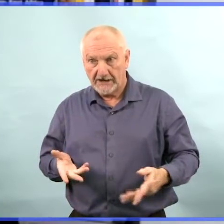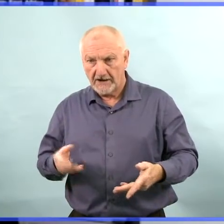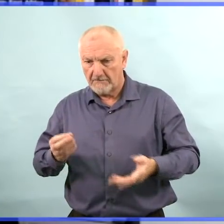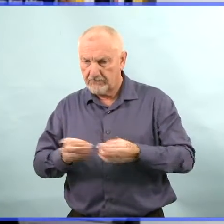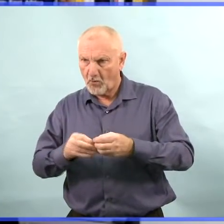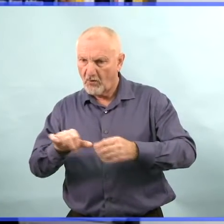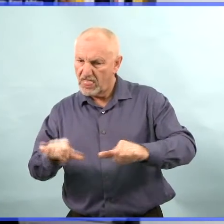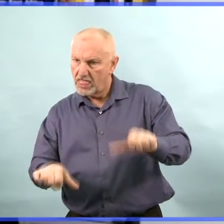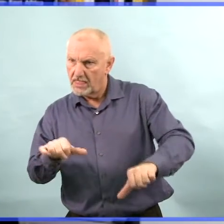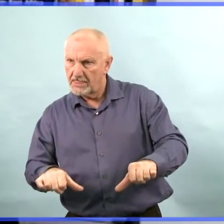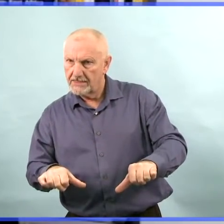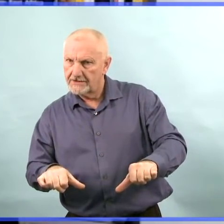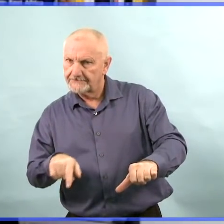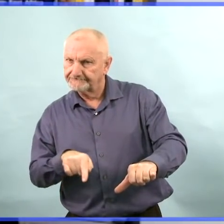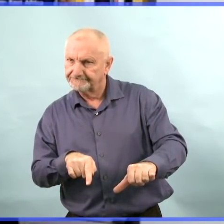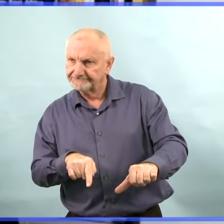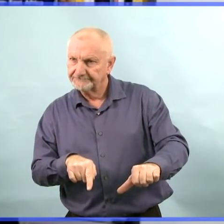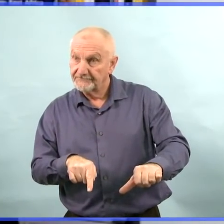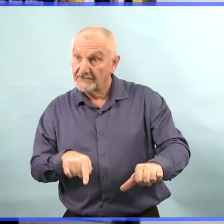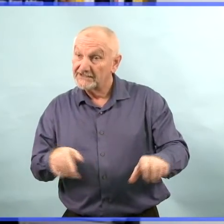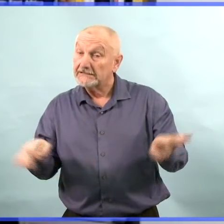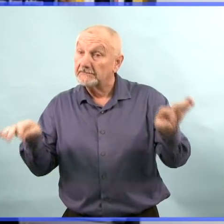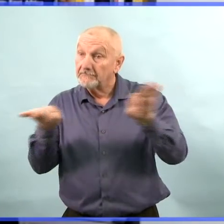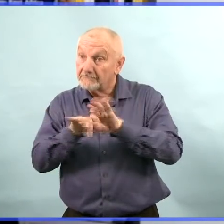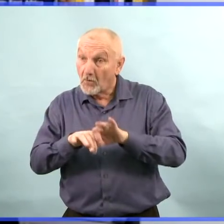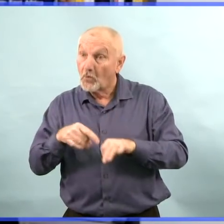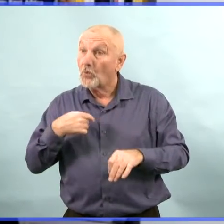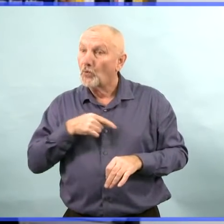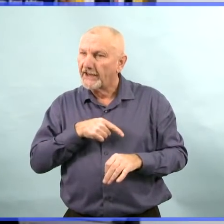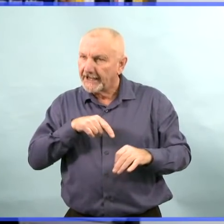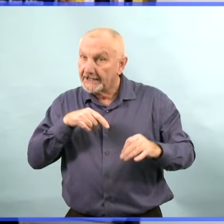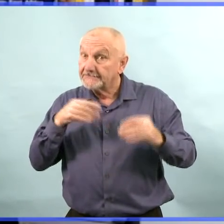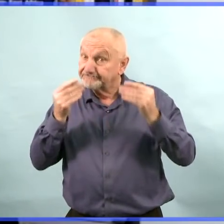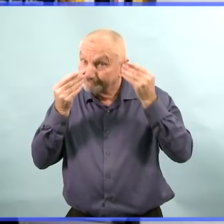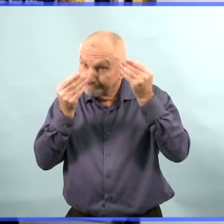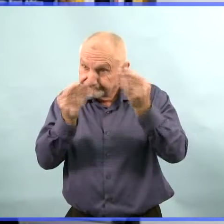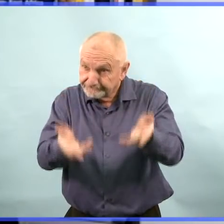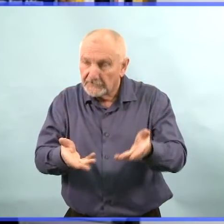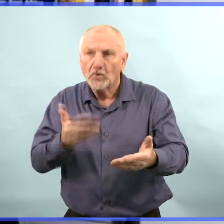reliable information to parents as they're making this decision because for a lot of parents it is